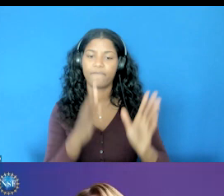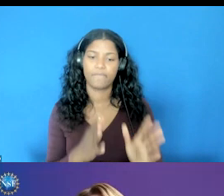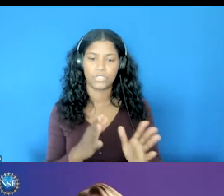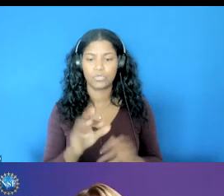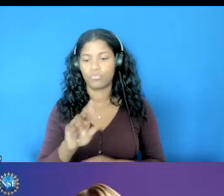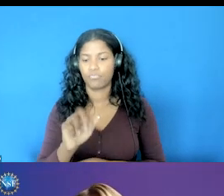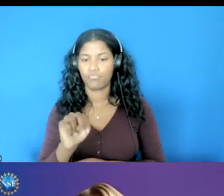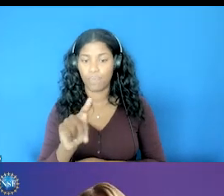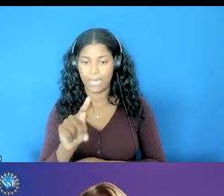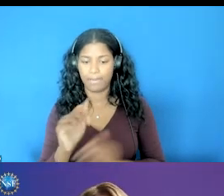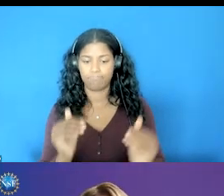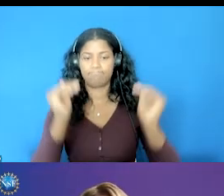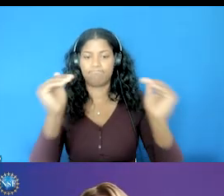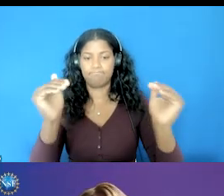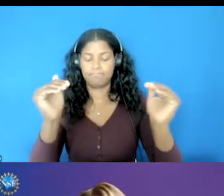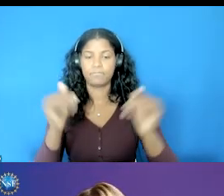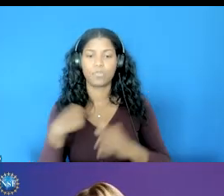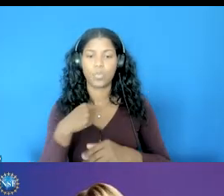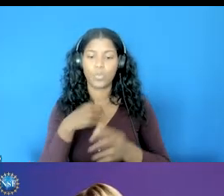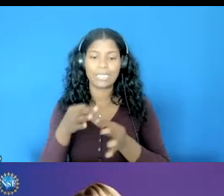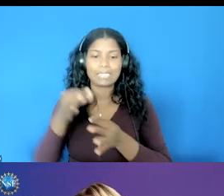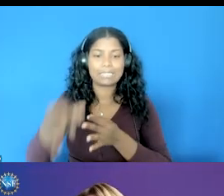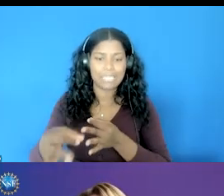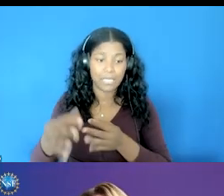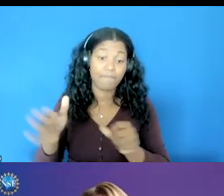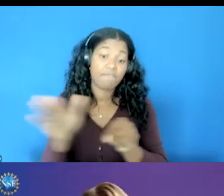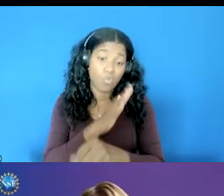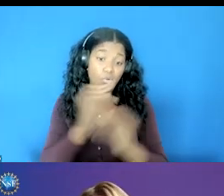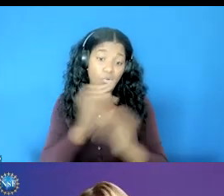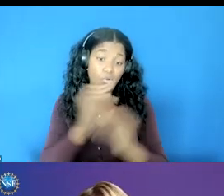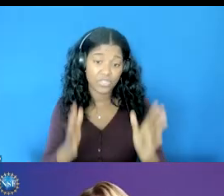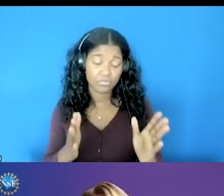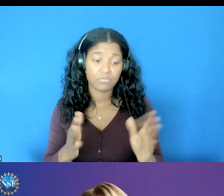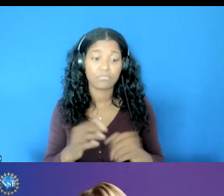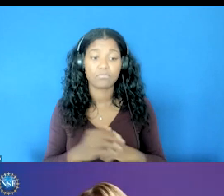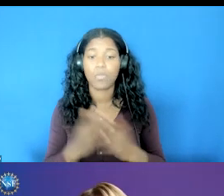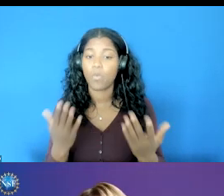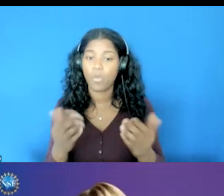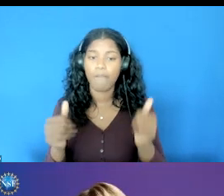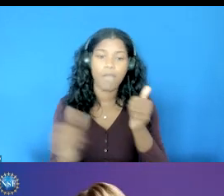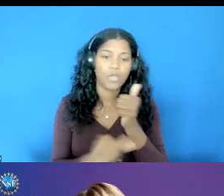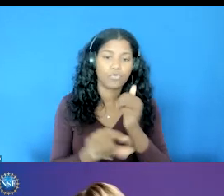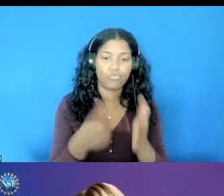We've extended eligibility to full professors at primarily undergraduate institutions only.